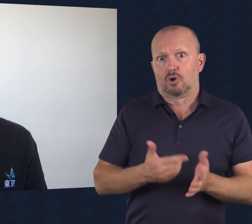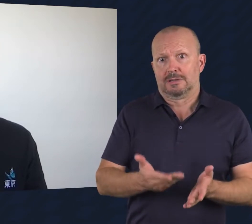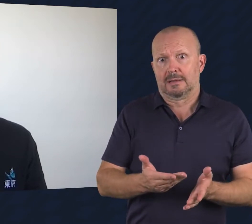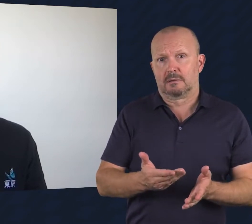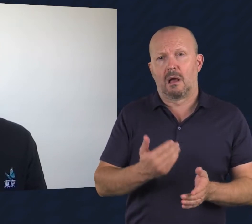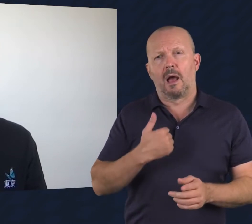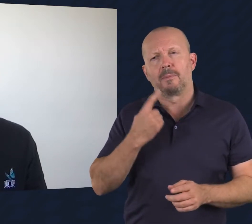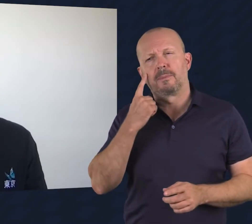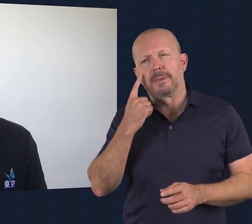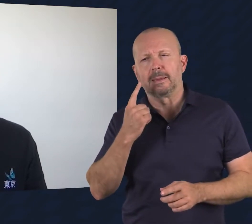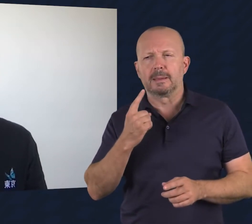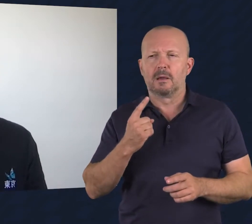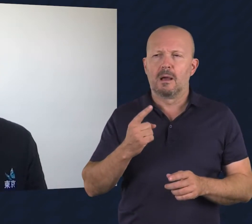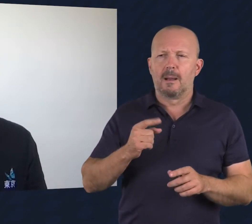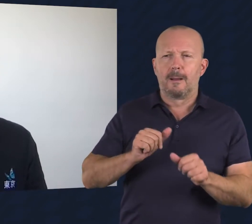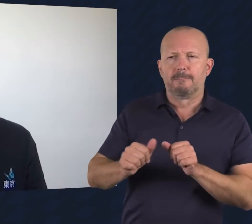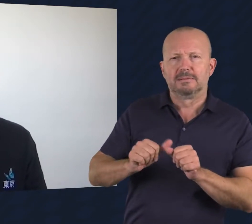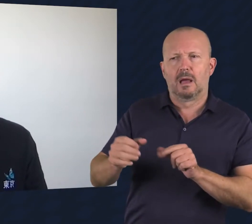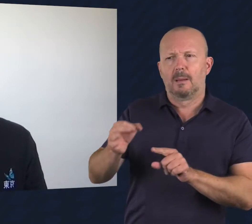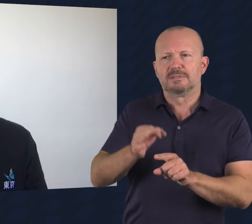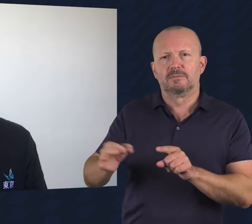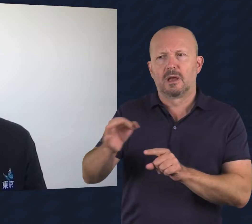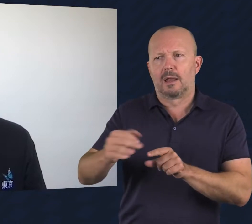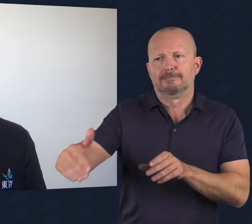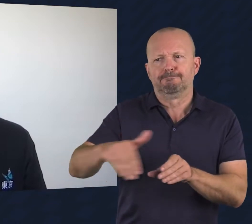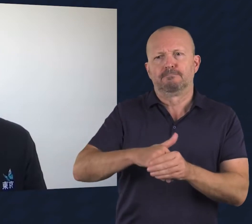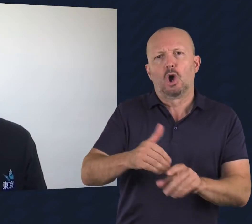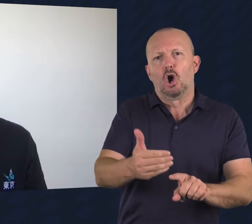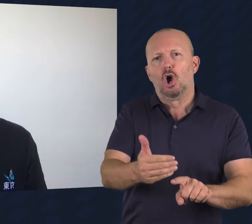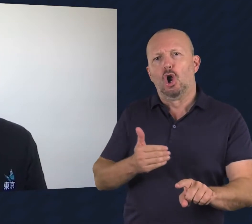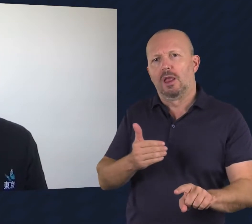by getting more Pacific end users along to the discovery workshop.